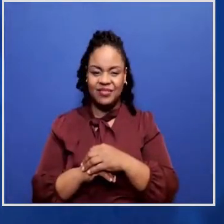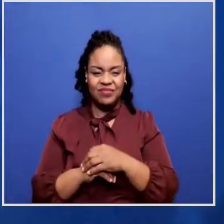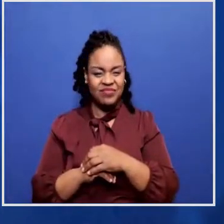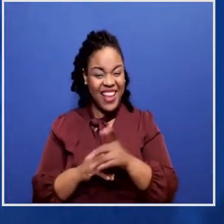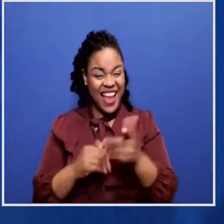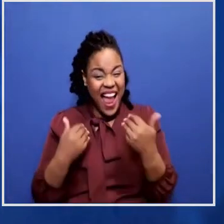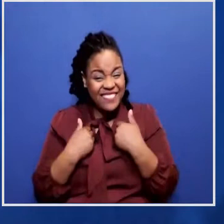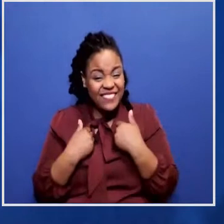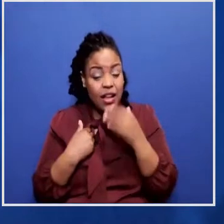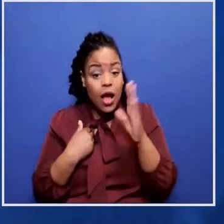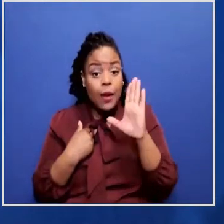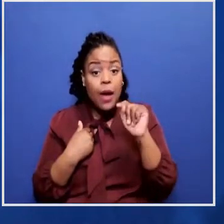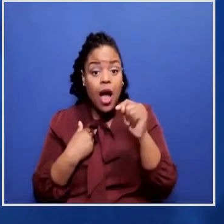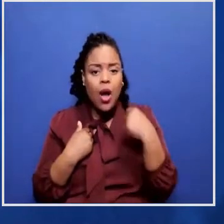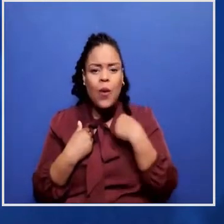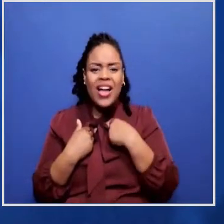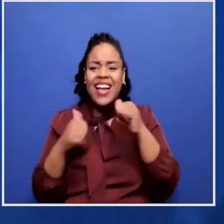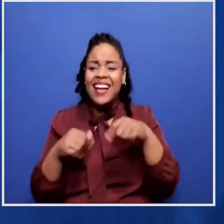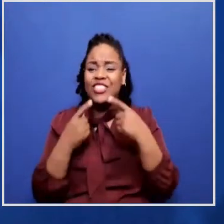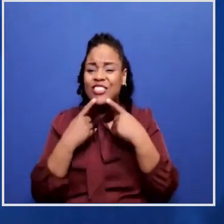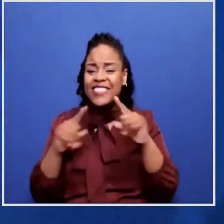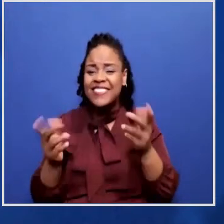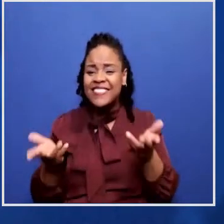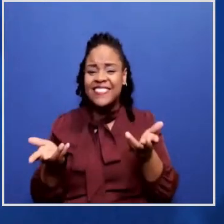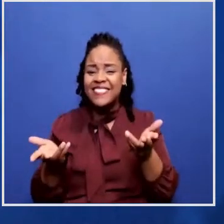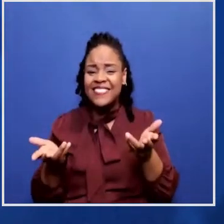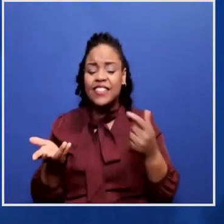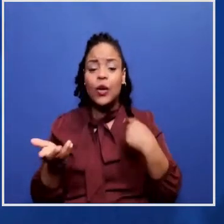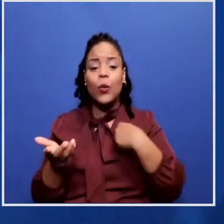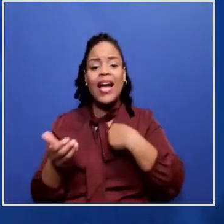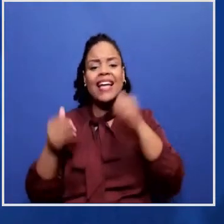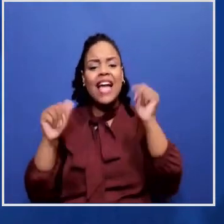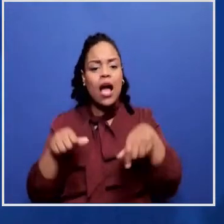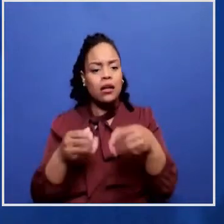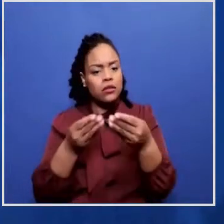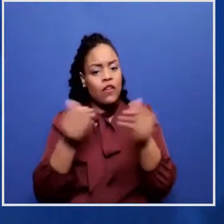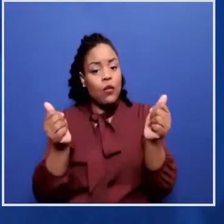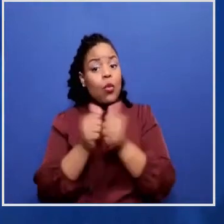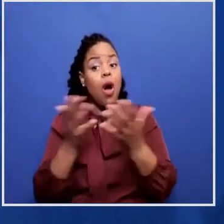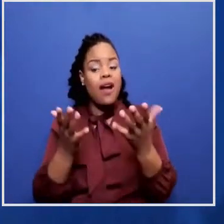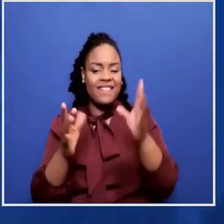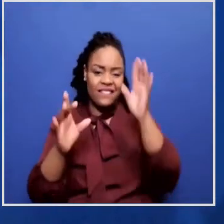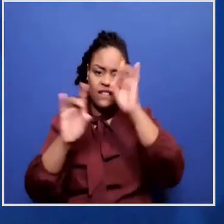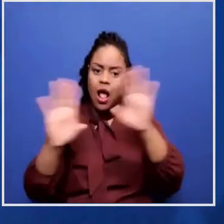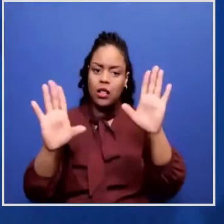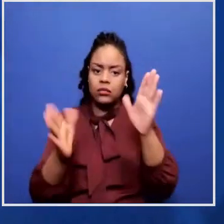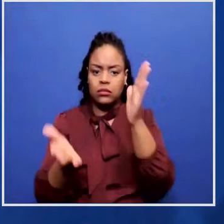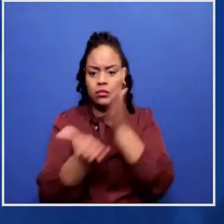COMMUNITY IS A PLACE OF TRUE RESPECT, LOVE, JUSTICE, AND EQUITY. IT IS INCLUSIVE, ACHIEVABLE SOCIETY IN WHICH CONFLICTS DO EXIST BUT ARE RESOLVED,